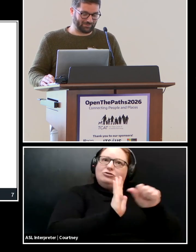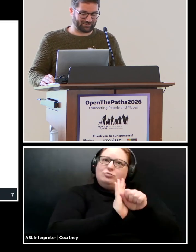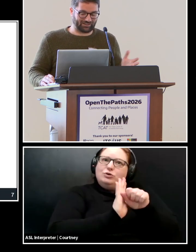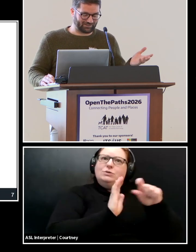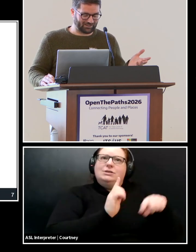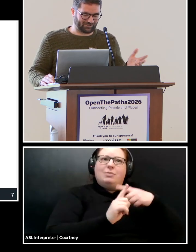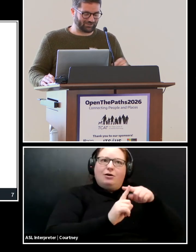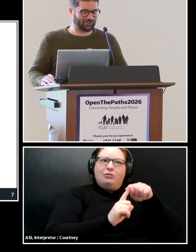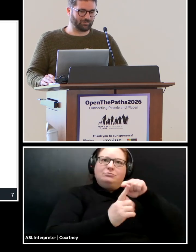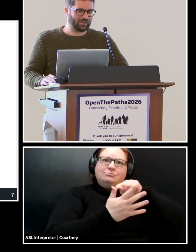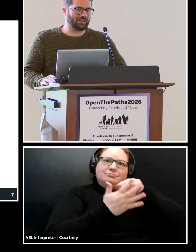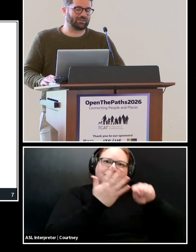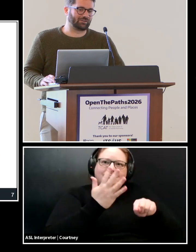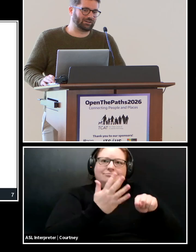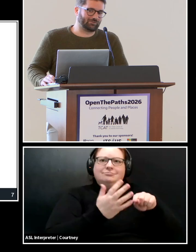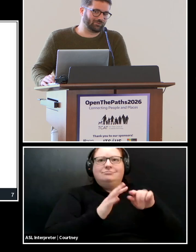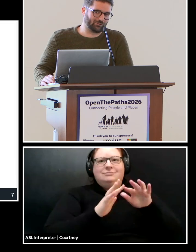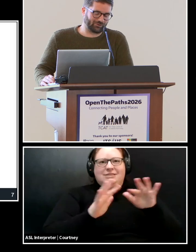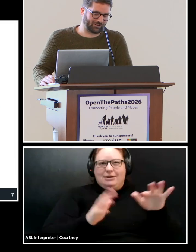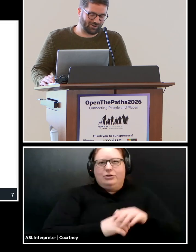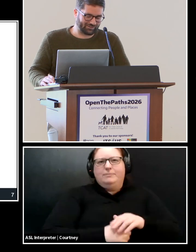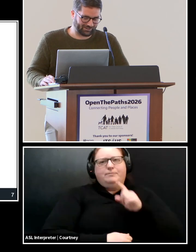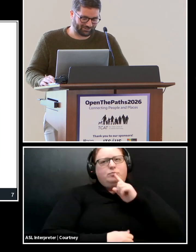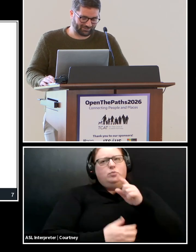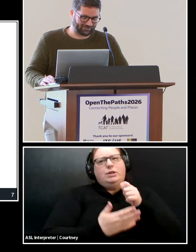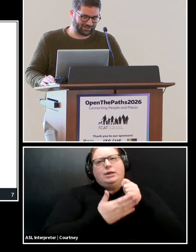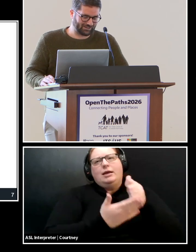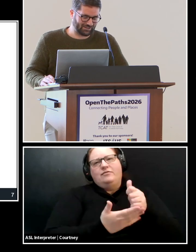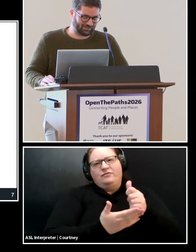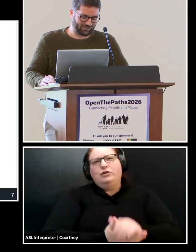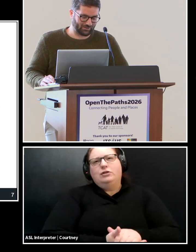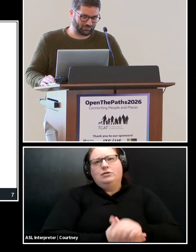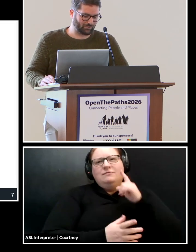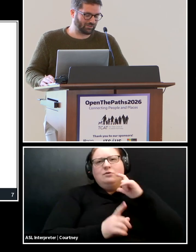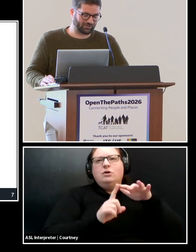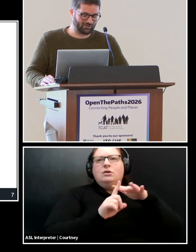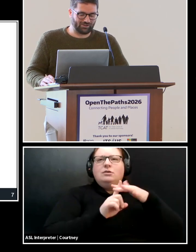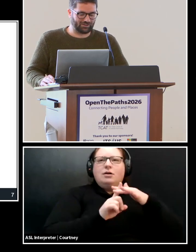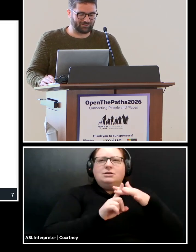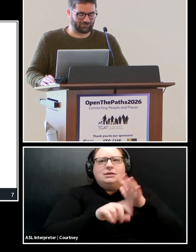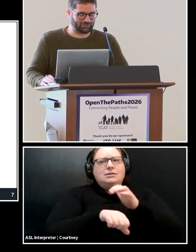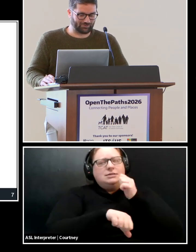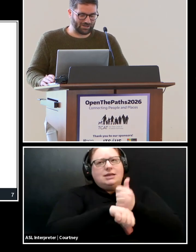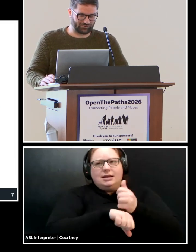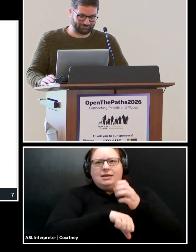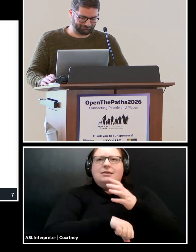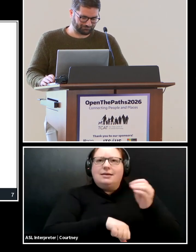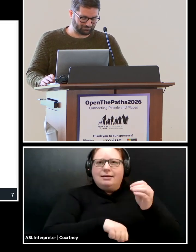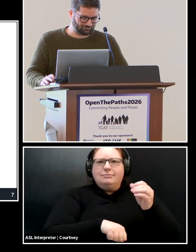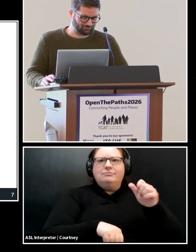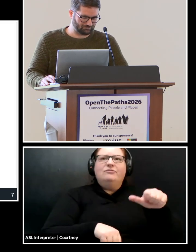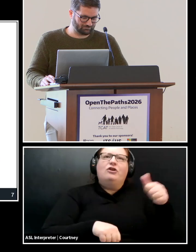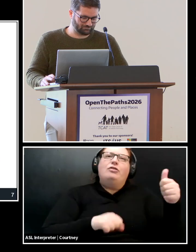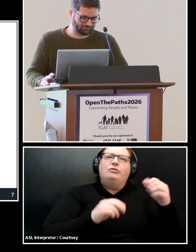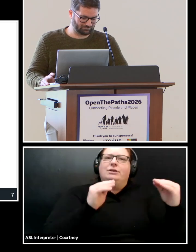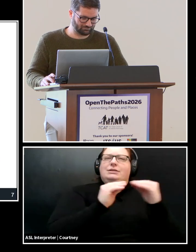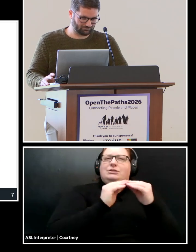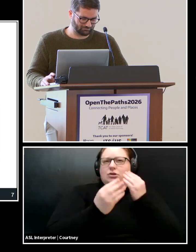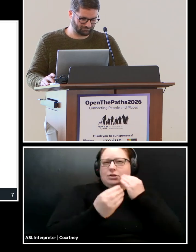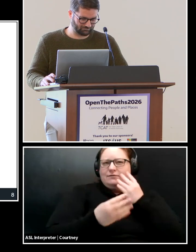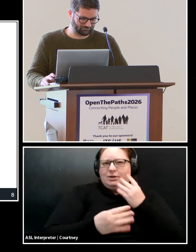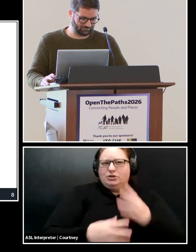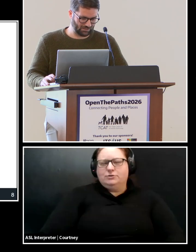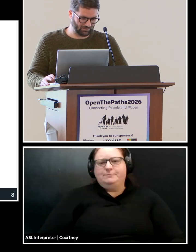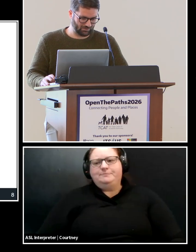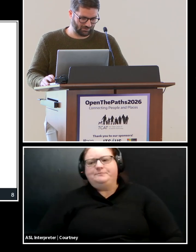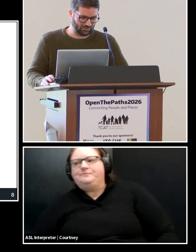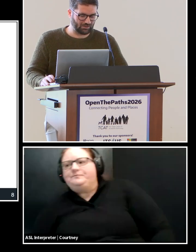um etc. So it's very helpful for context setting and um some other additional information.